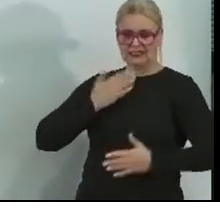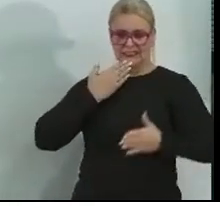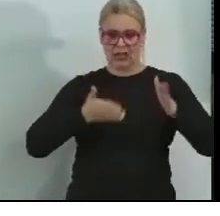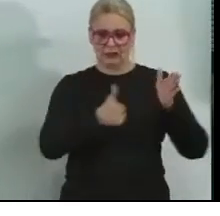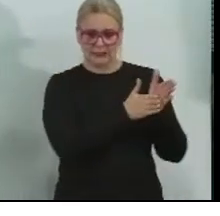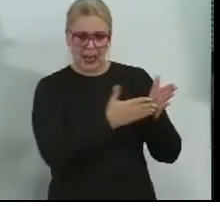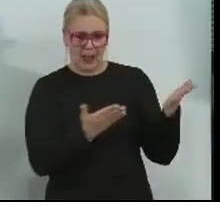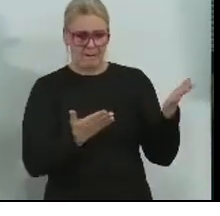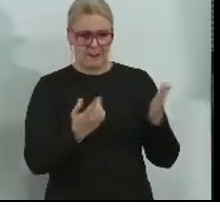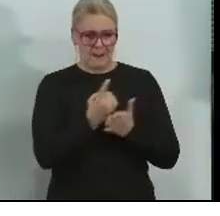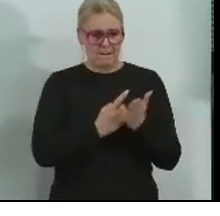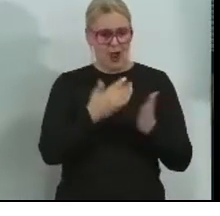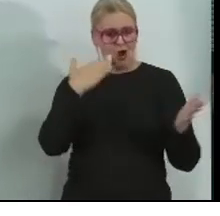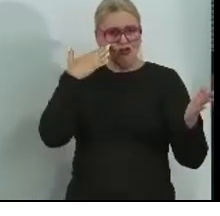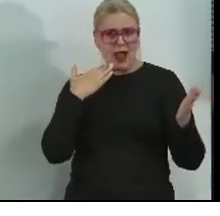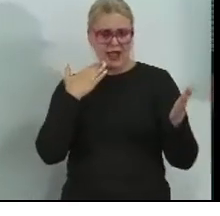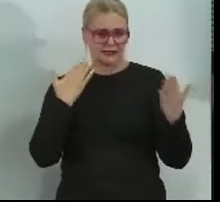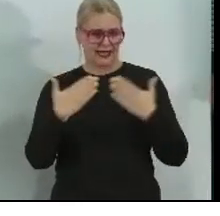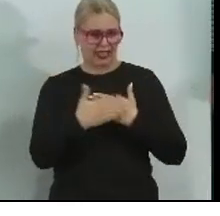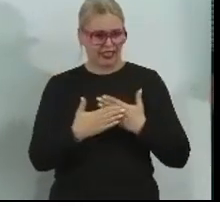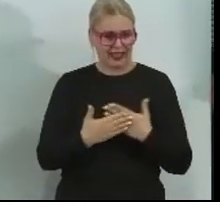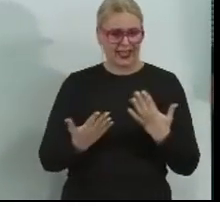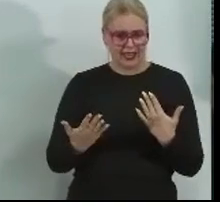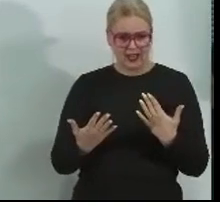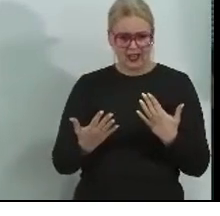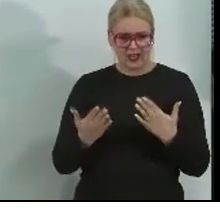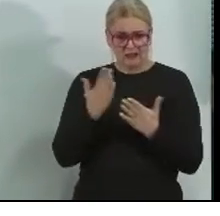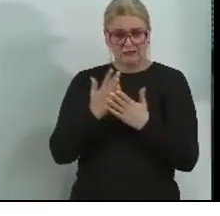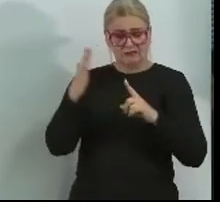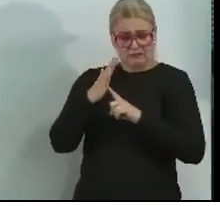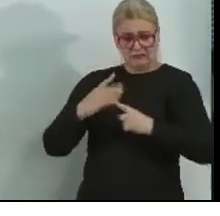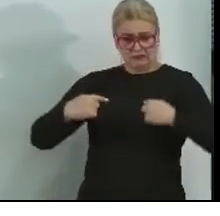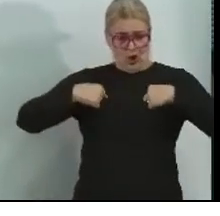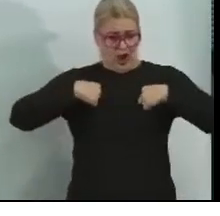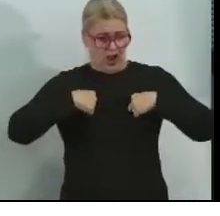where we're actually sort of checking ourselves and challenging what we think?